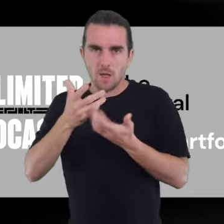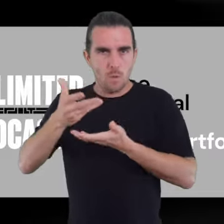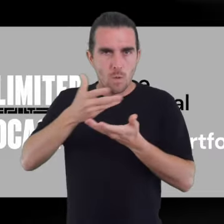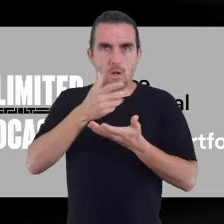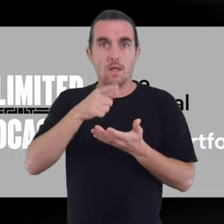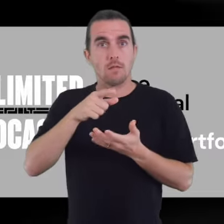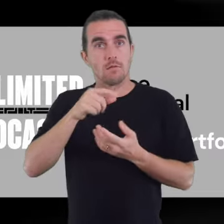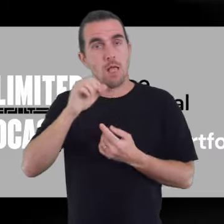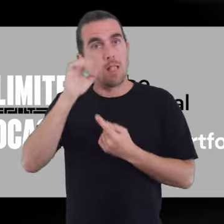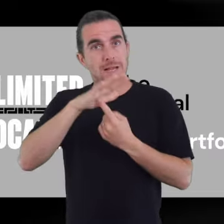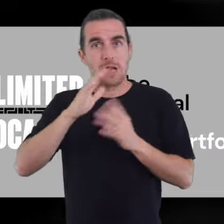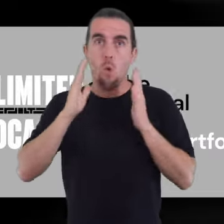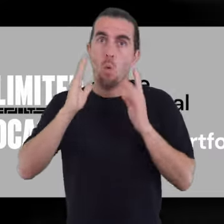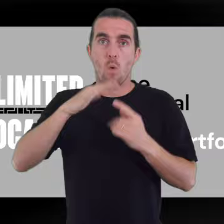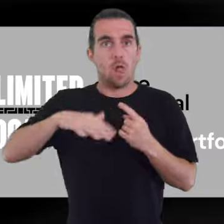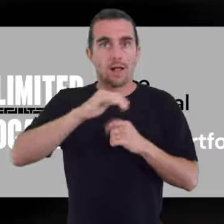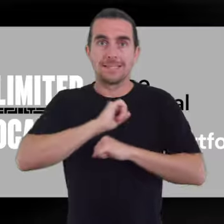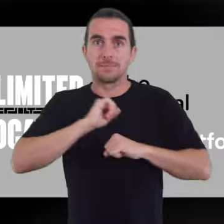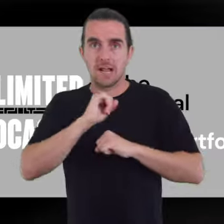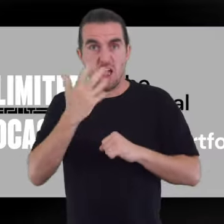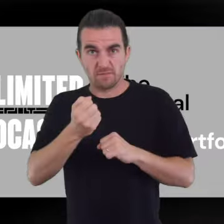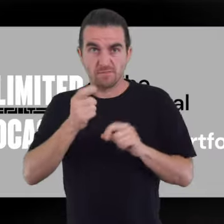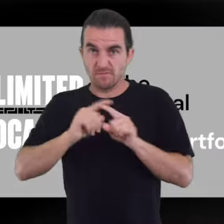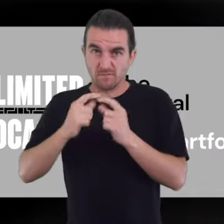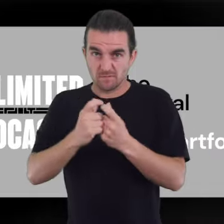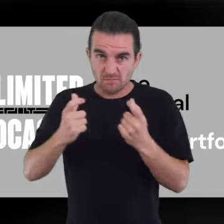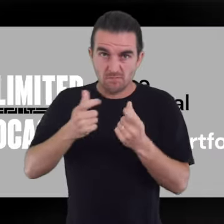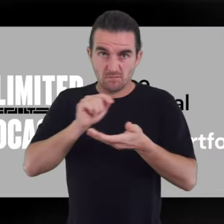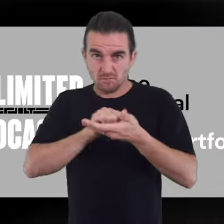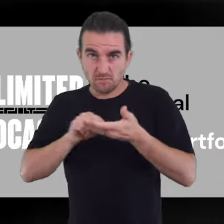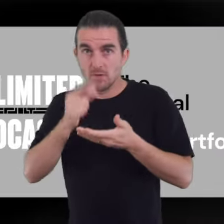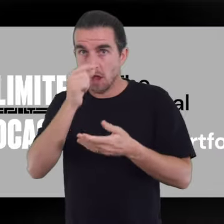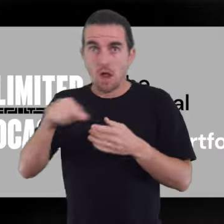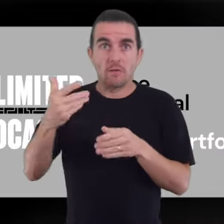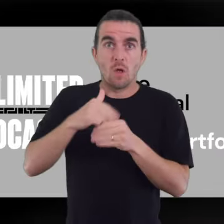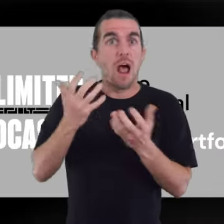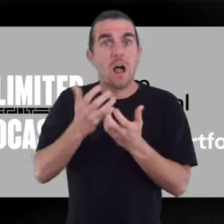So in the main hall space, we will have devices so people can participate just by signing up,